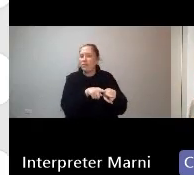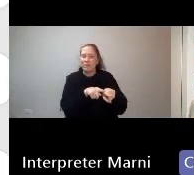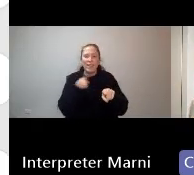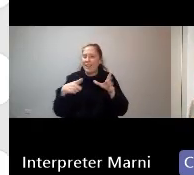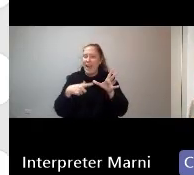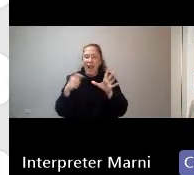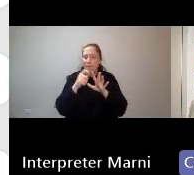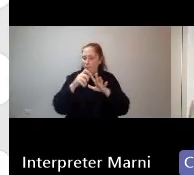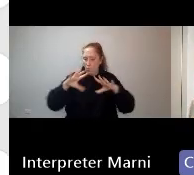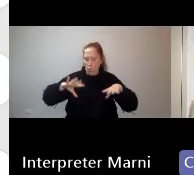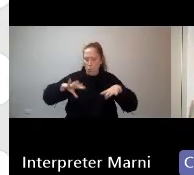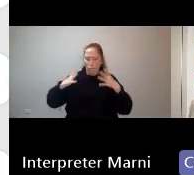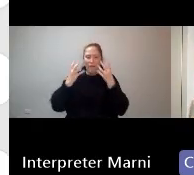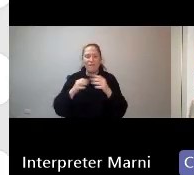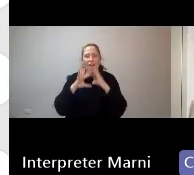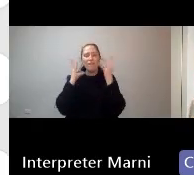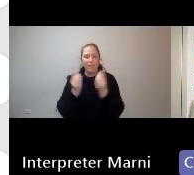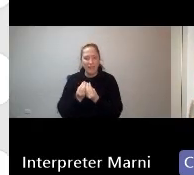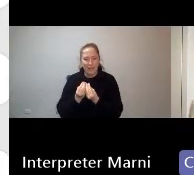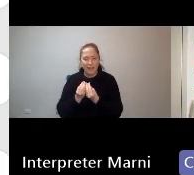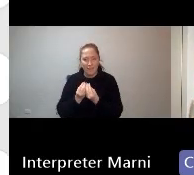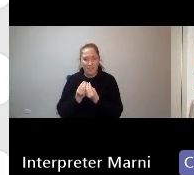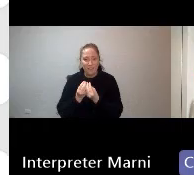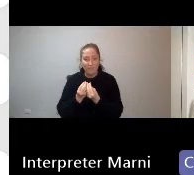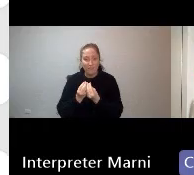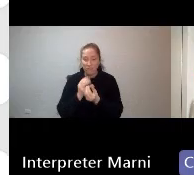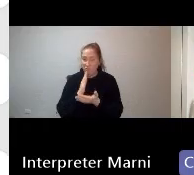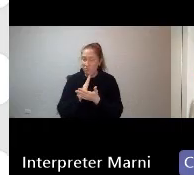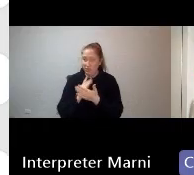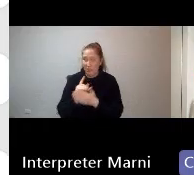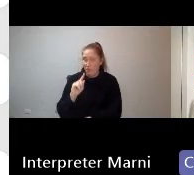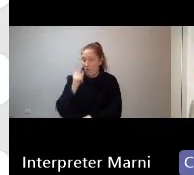And so, for the first time, really, in disability services,